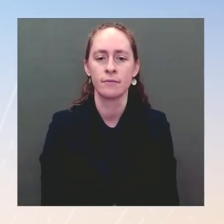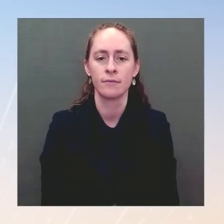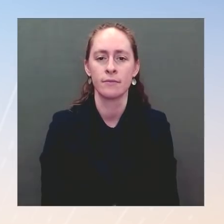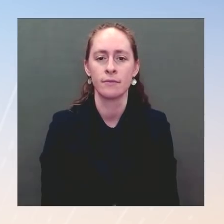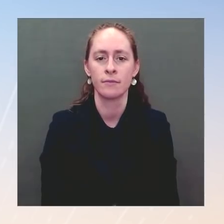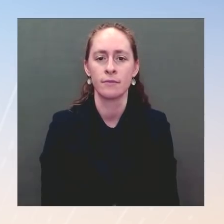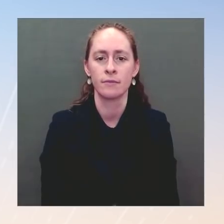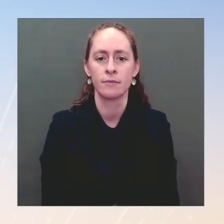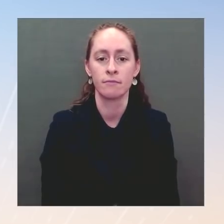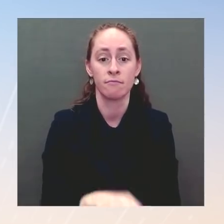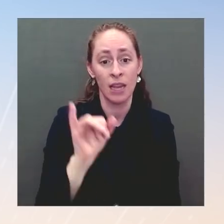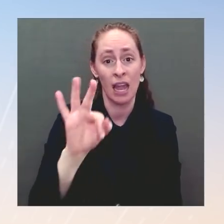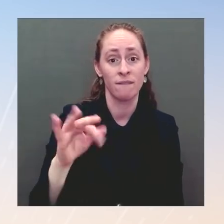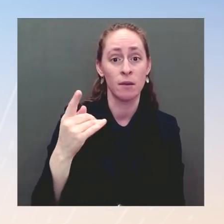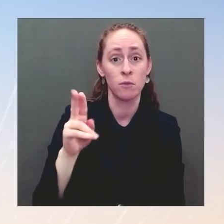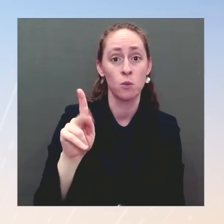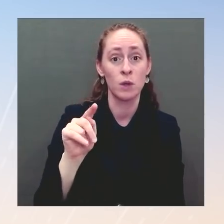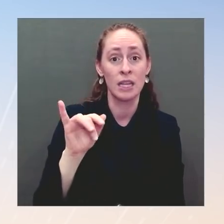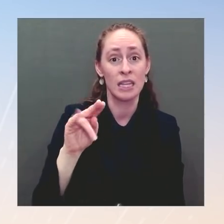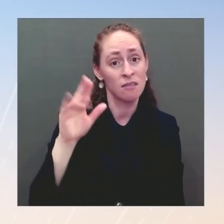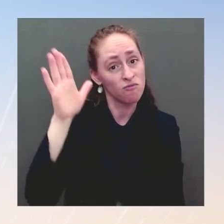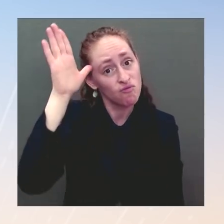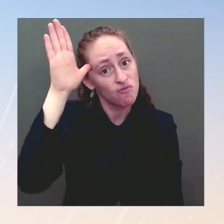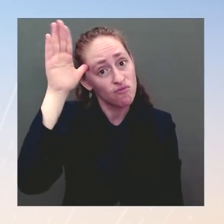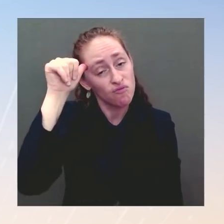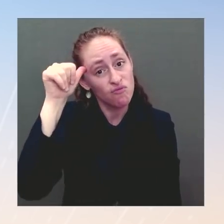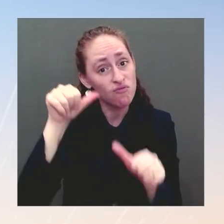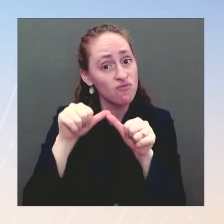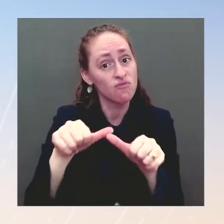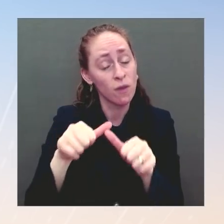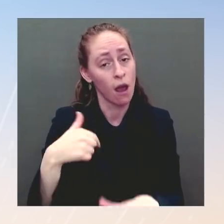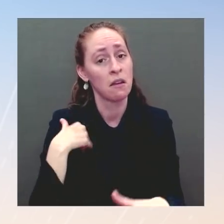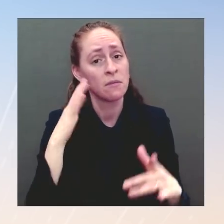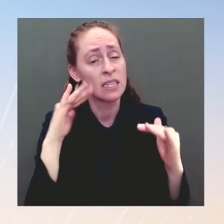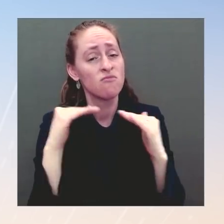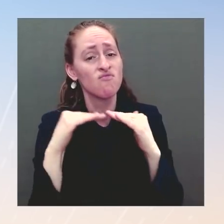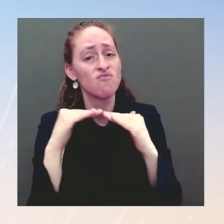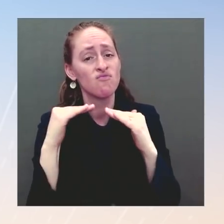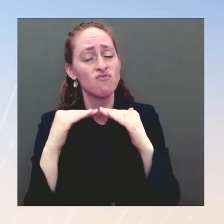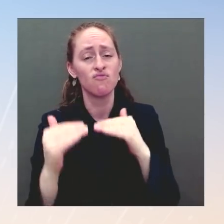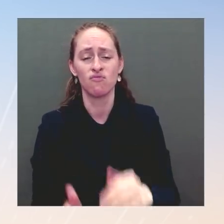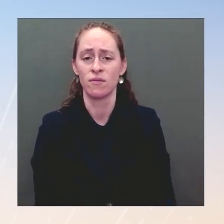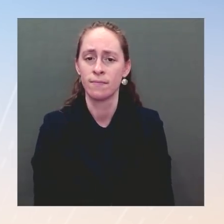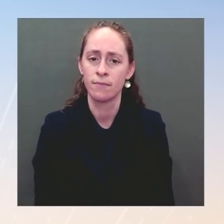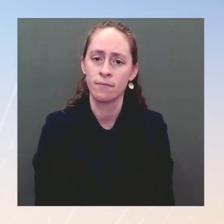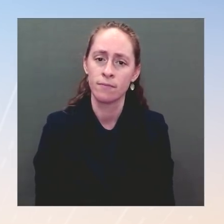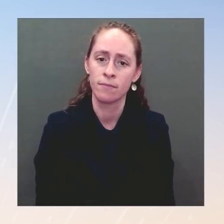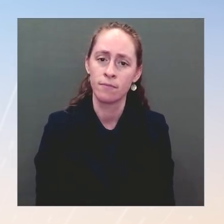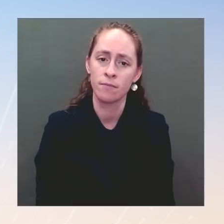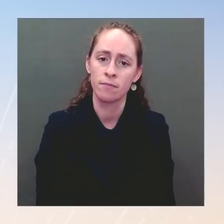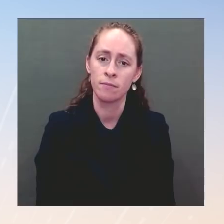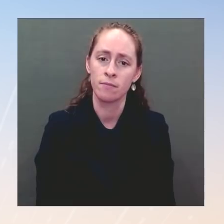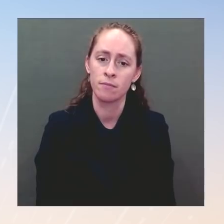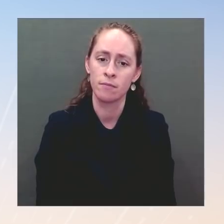if or how Russia might retaliate against the U.S., the FBI is reportedly warning businesses about cybersecurity risks.